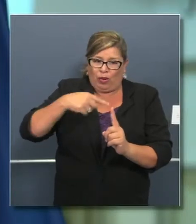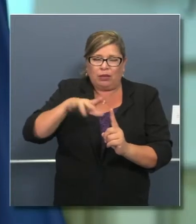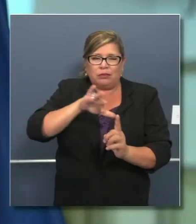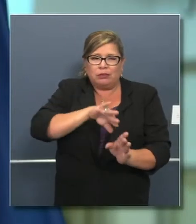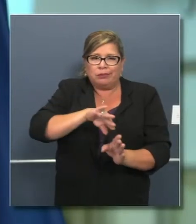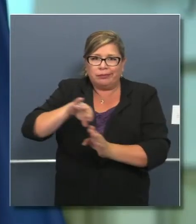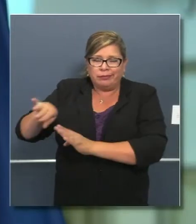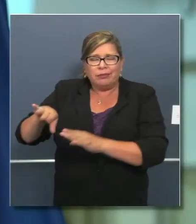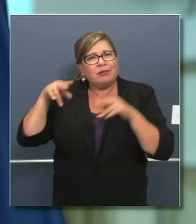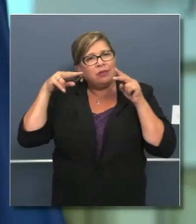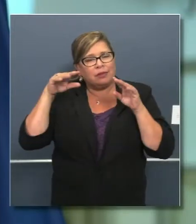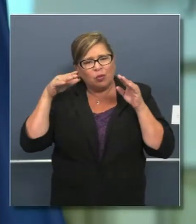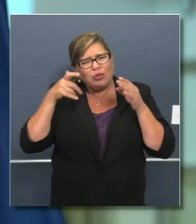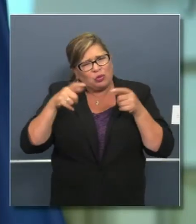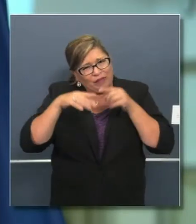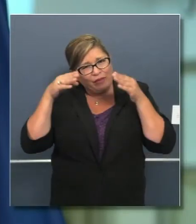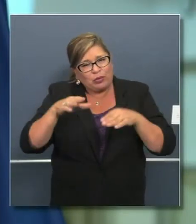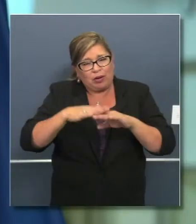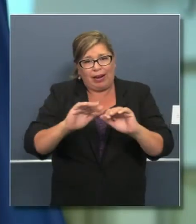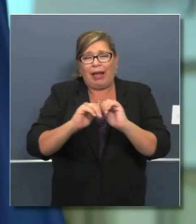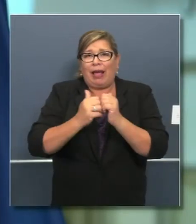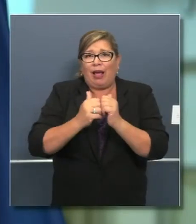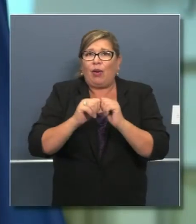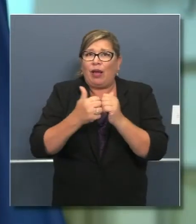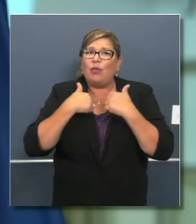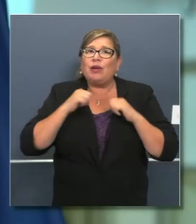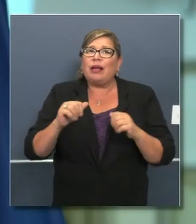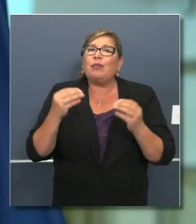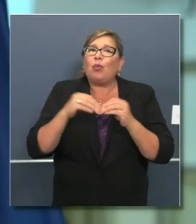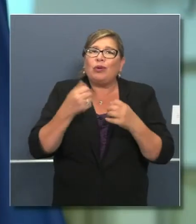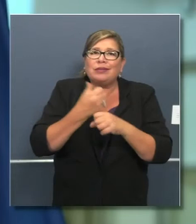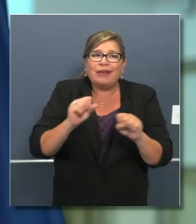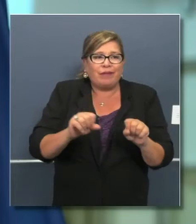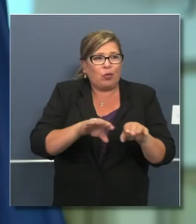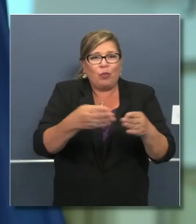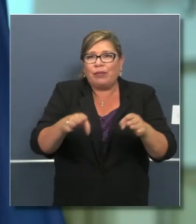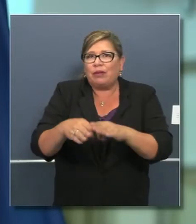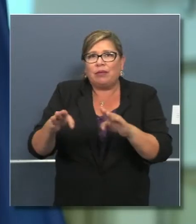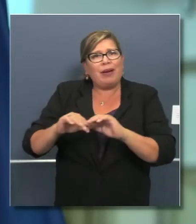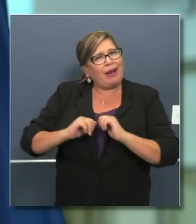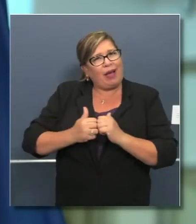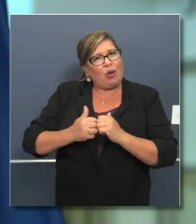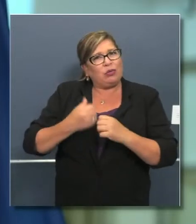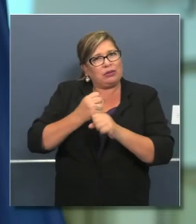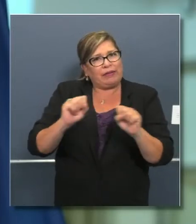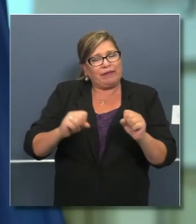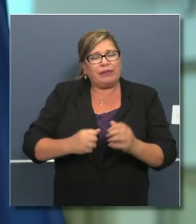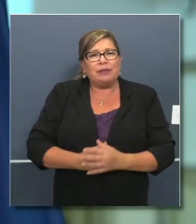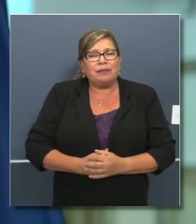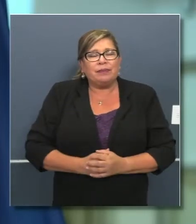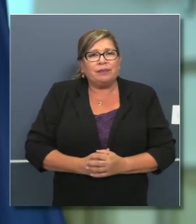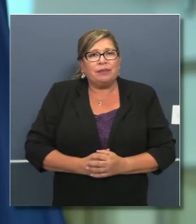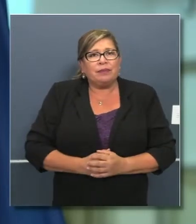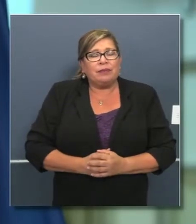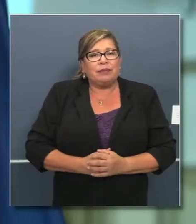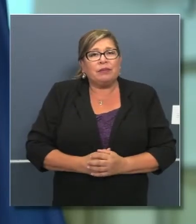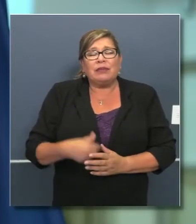focus on how to safely reopen we took a great deal of time a great deal of time working with county